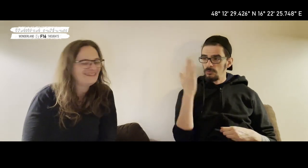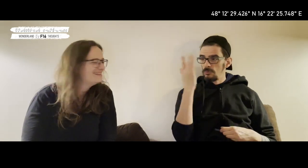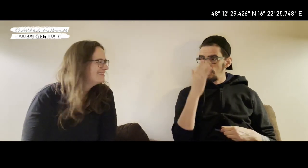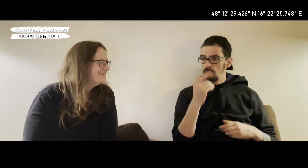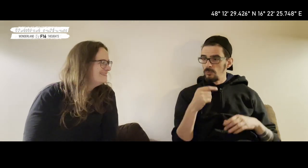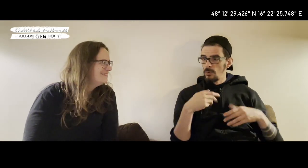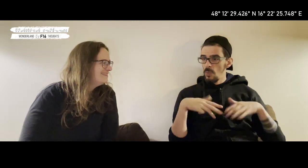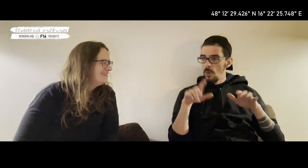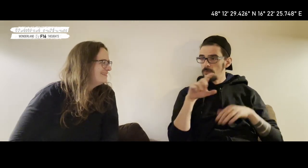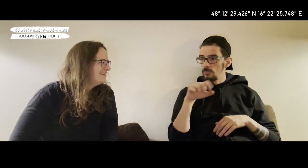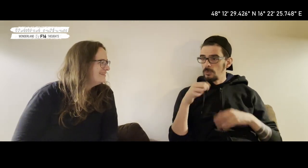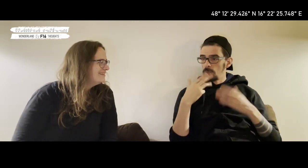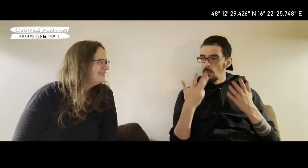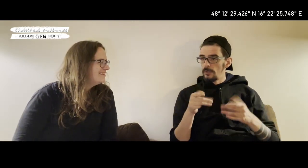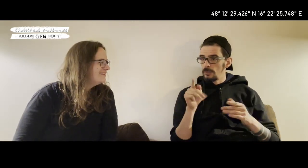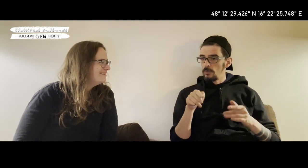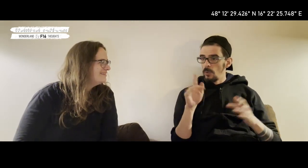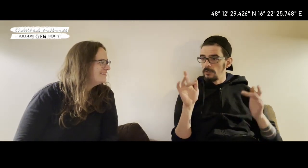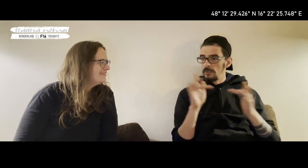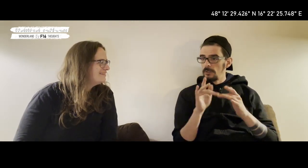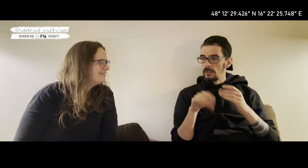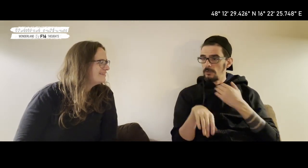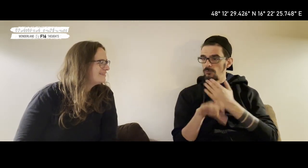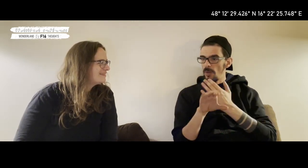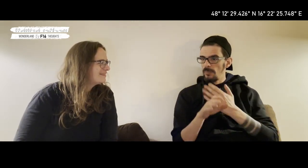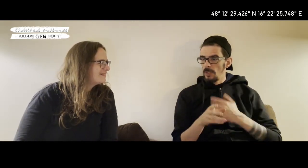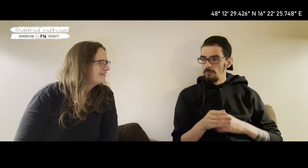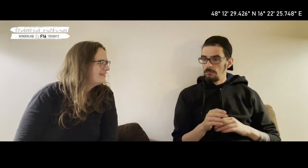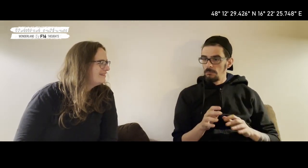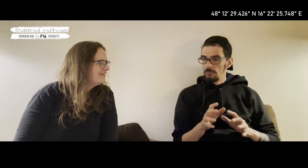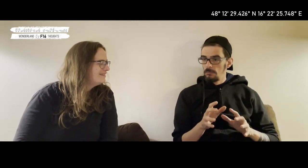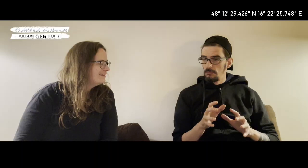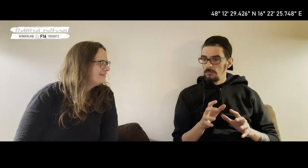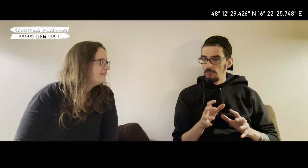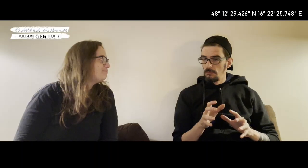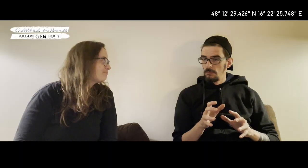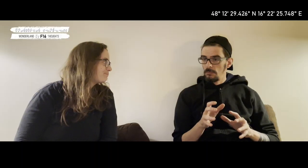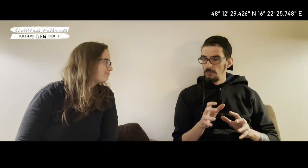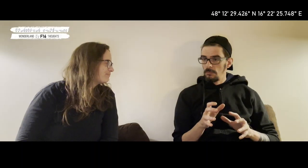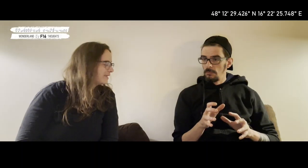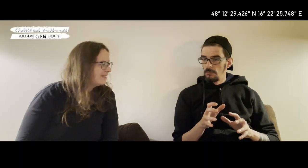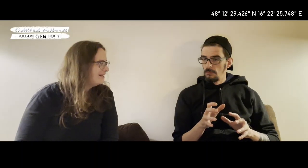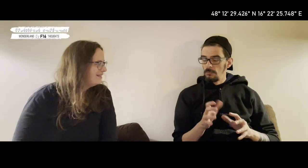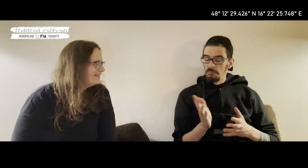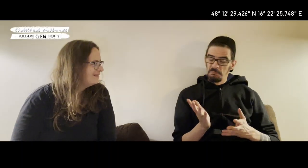This already existed in a certain way in the 90s, with choppy webcam quality. Somewhere in between.